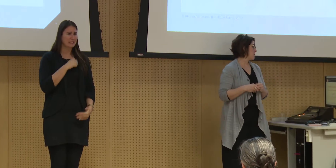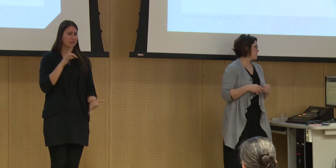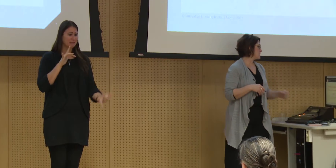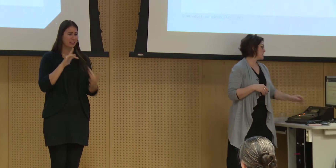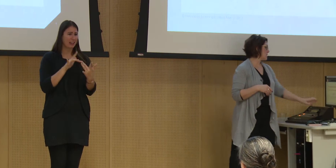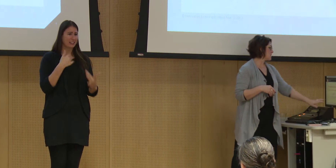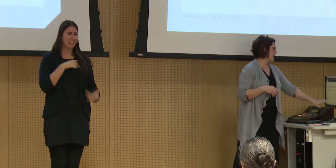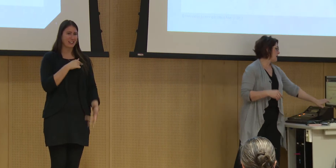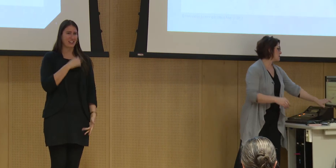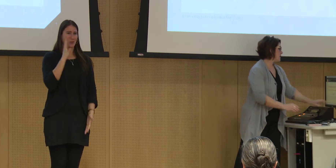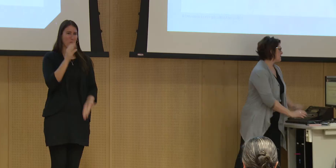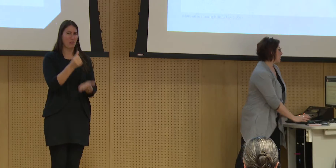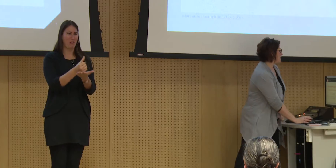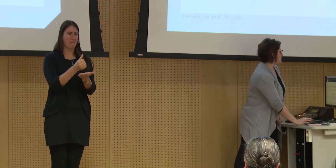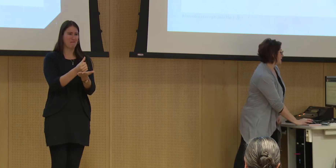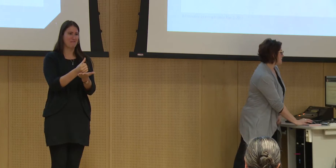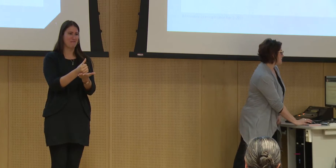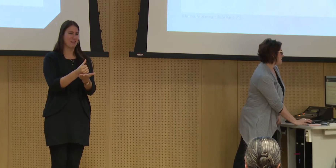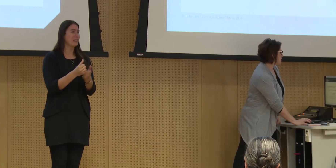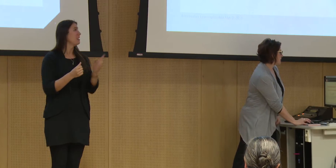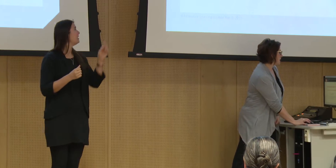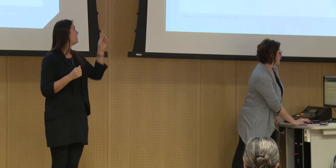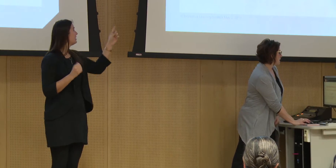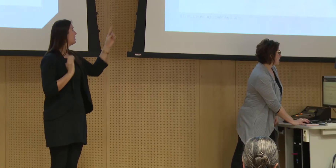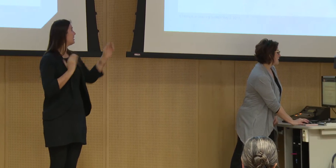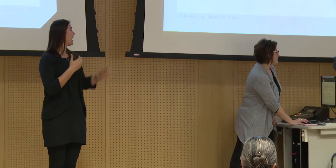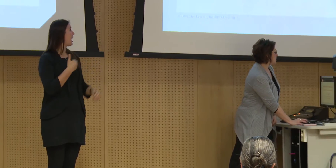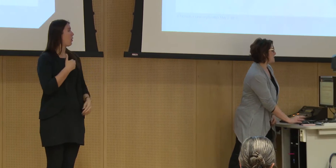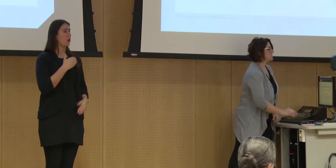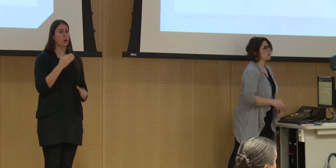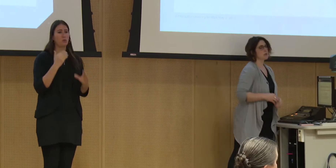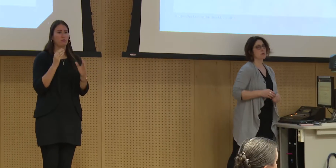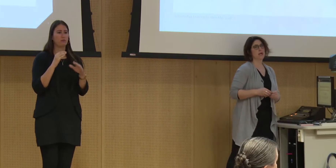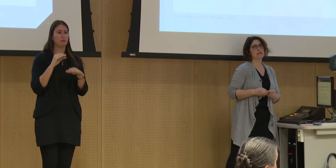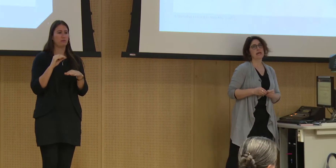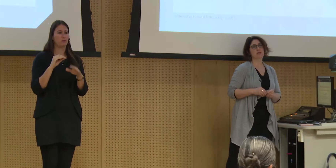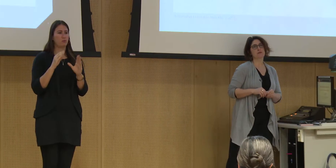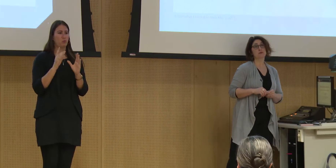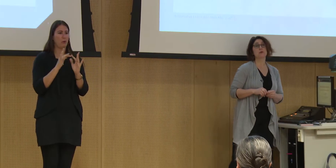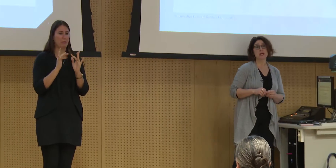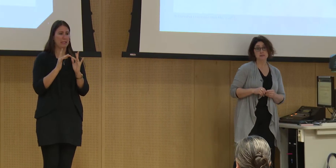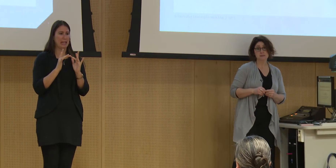This is our consult website. That's typically a great way to get through to us